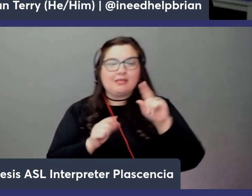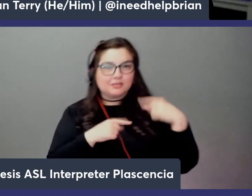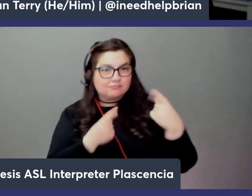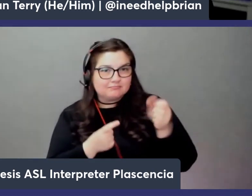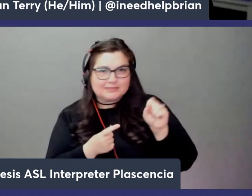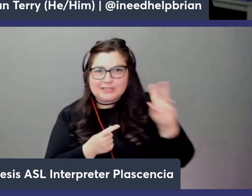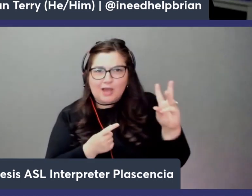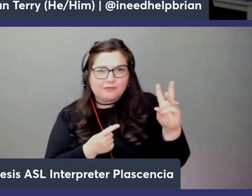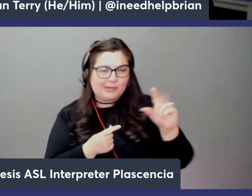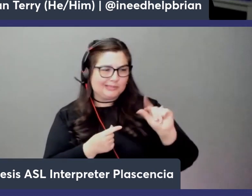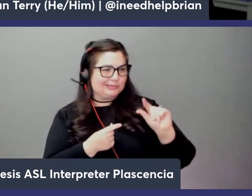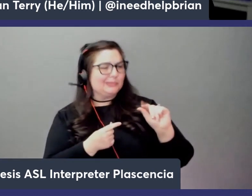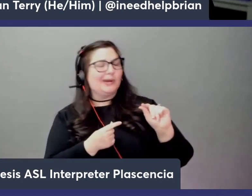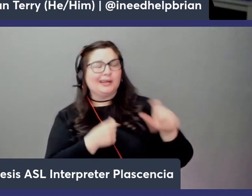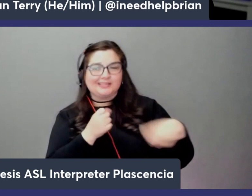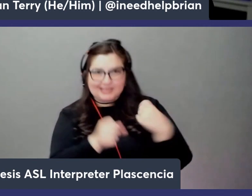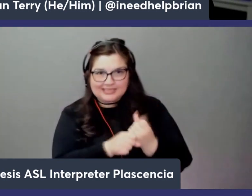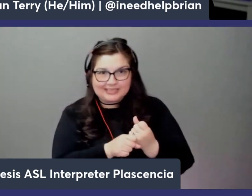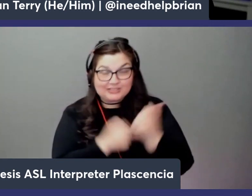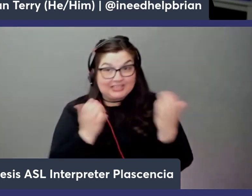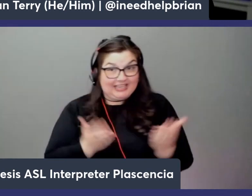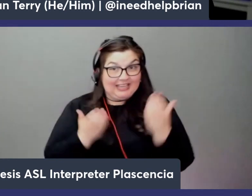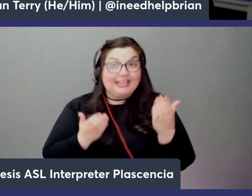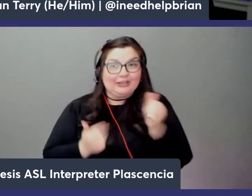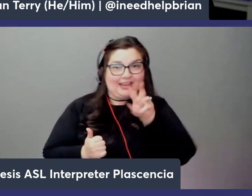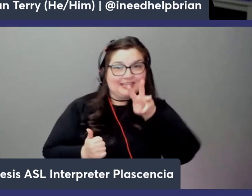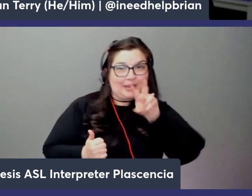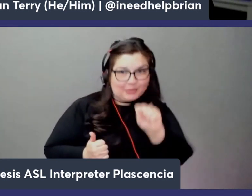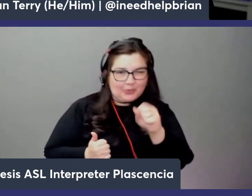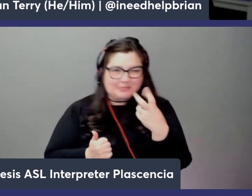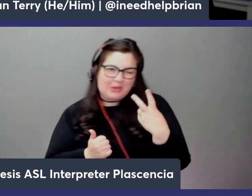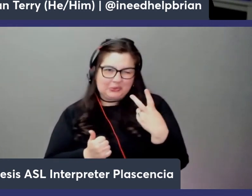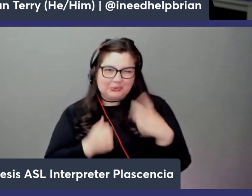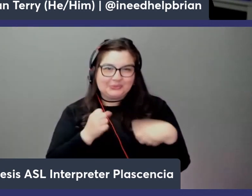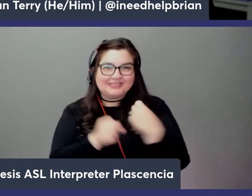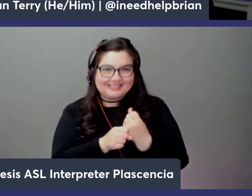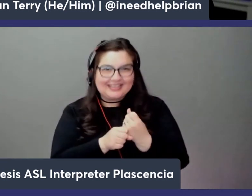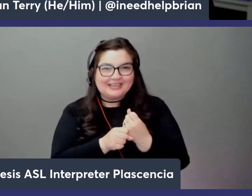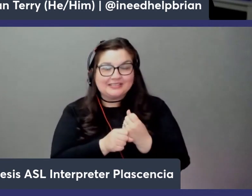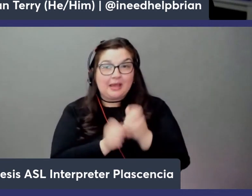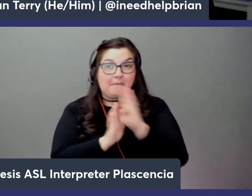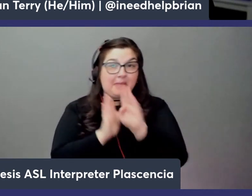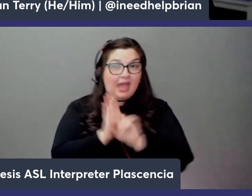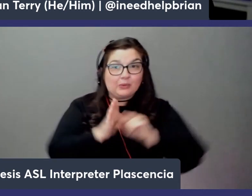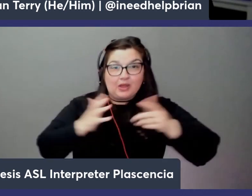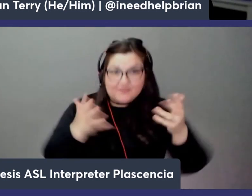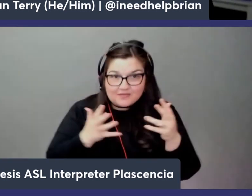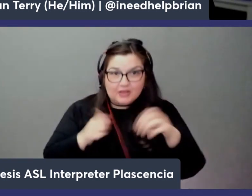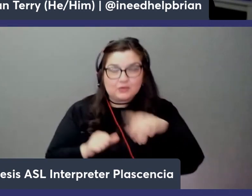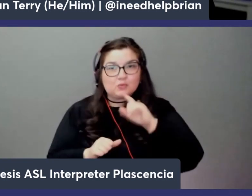It's been a little over two years now here at AWS, but my background comes from full stack software development,